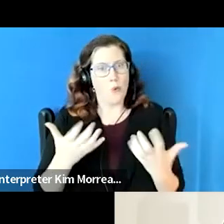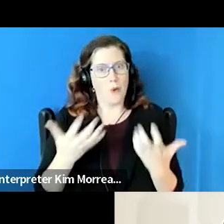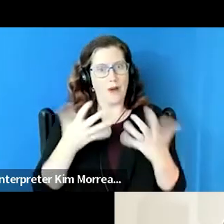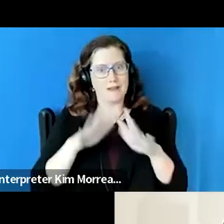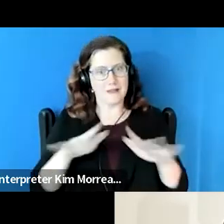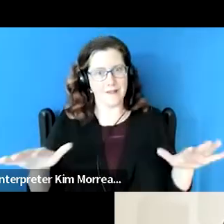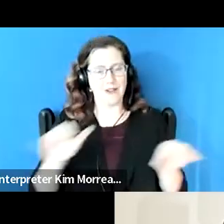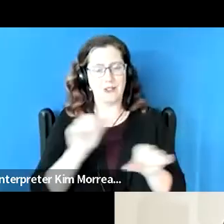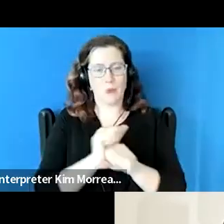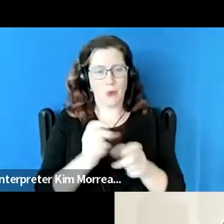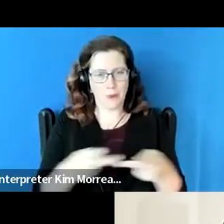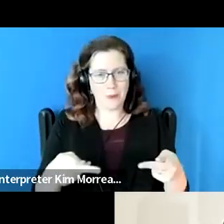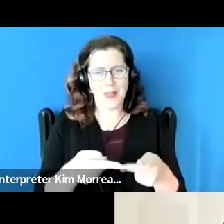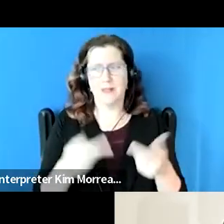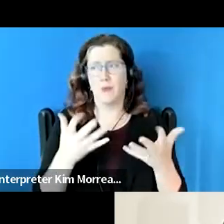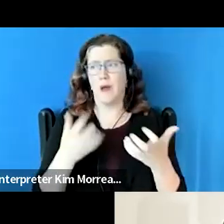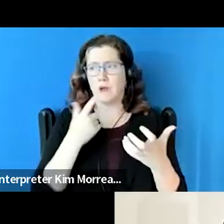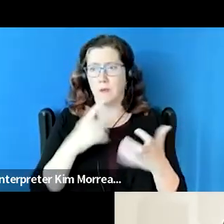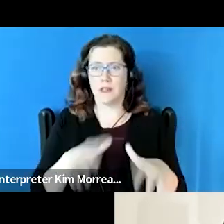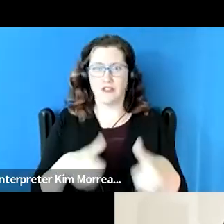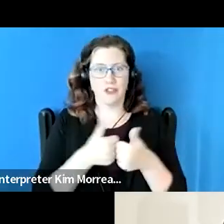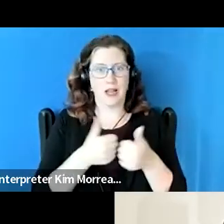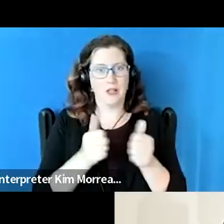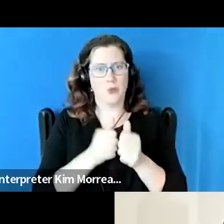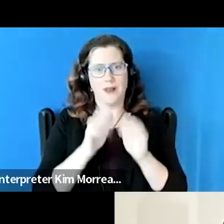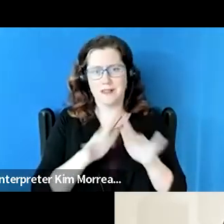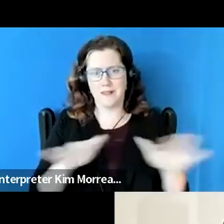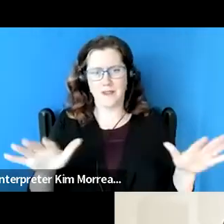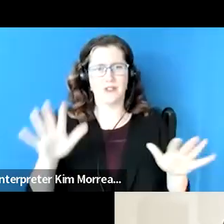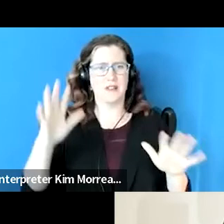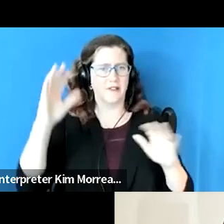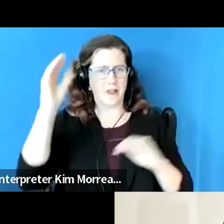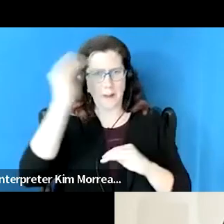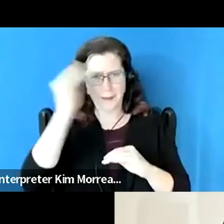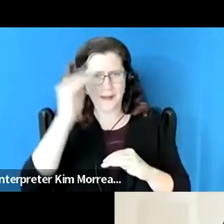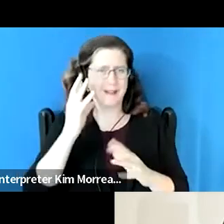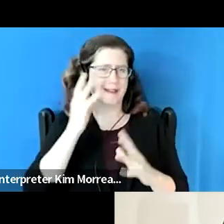We wanna be challenged with having diversity of opinions and experiences and identities